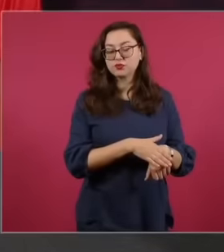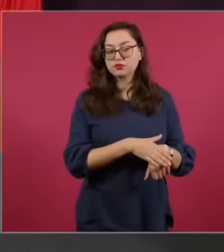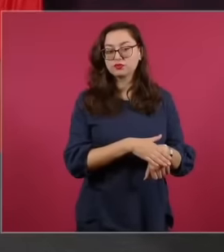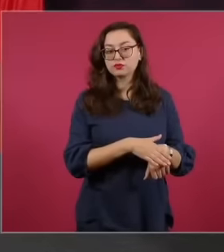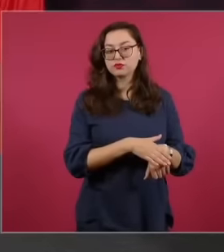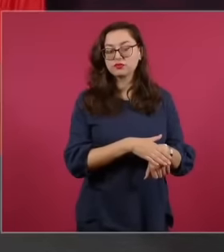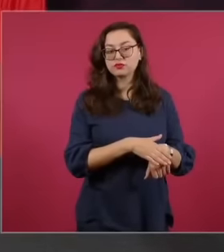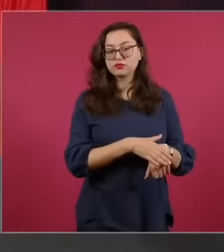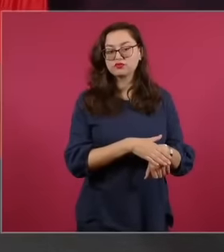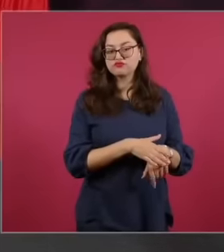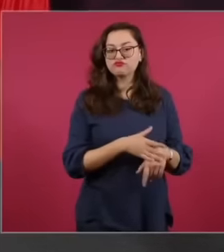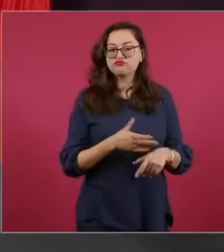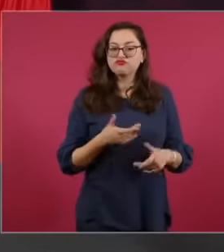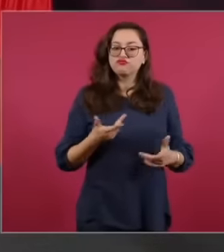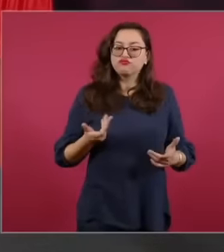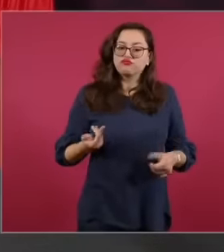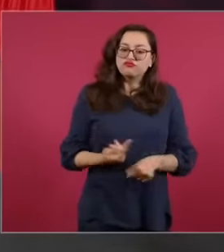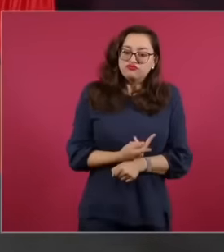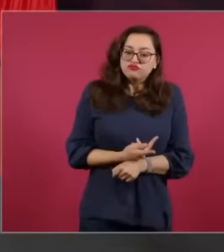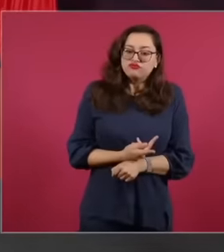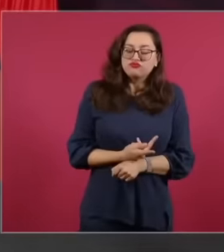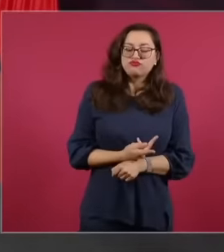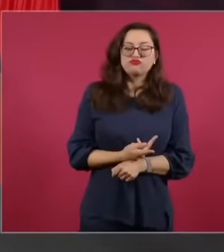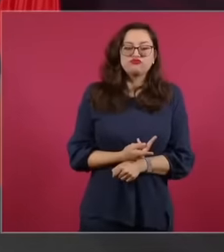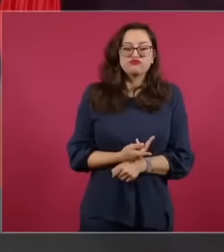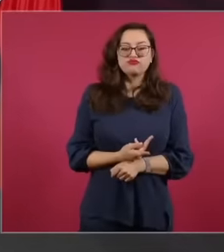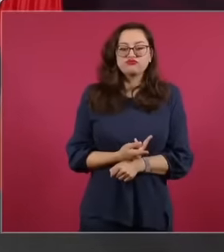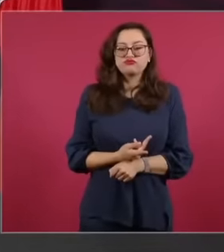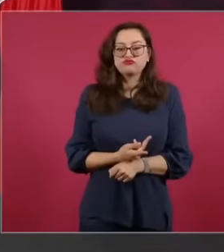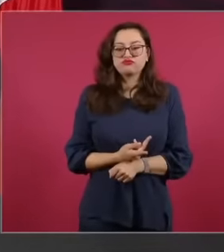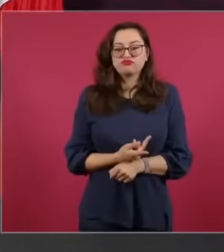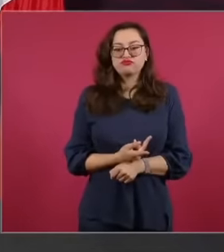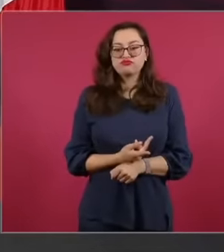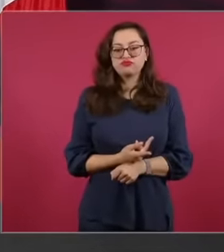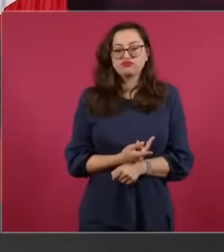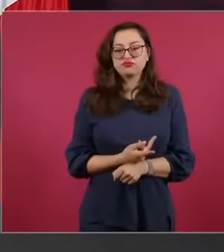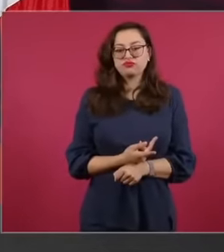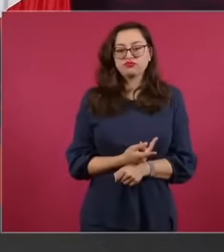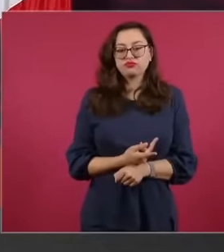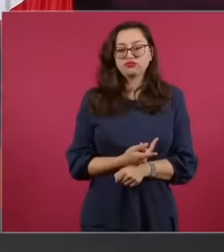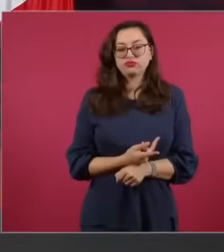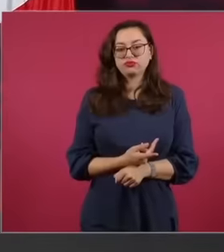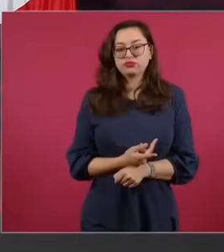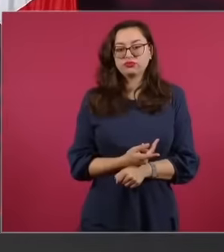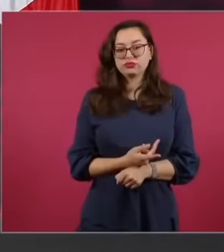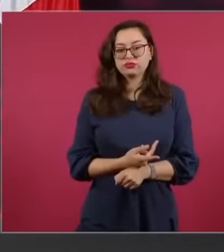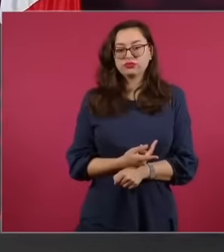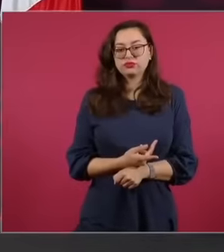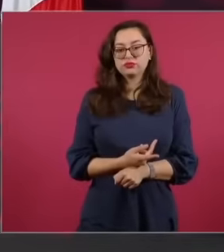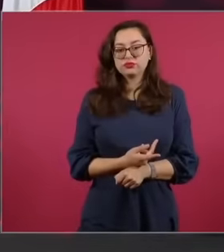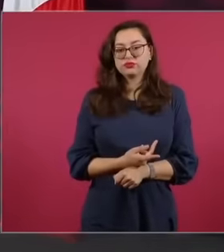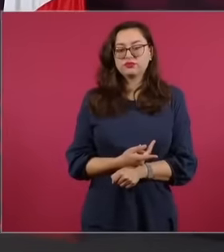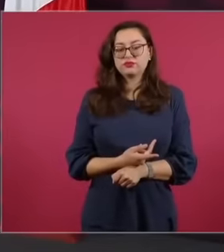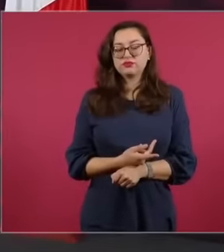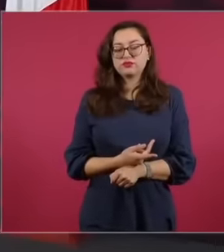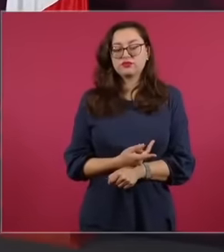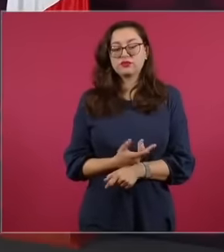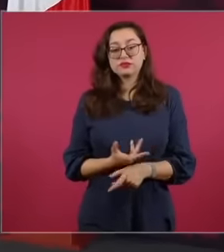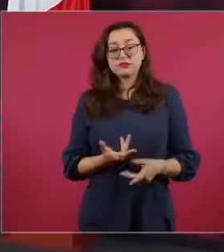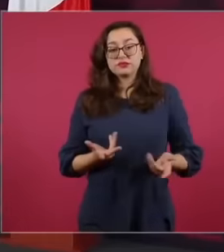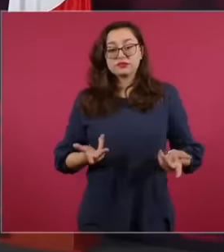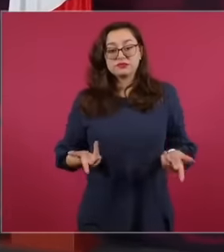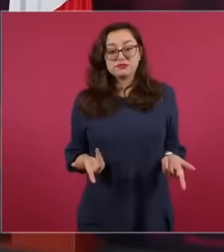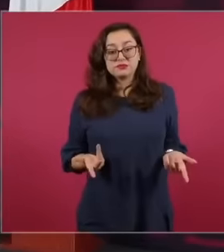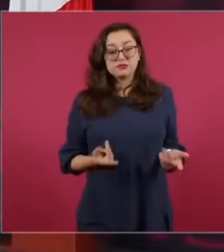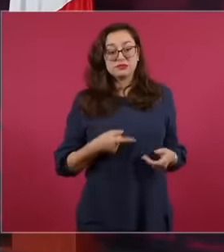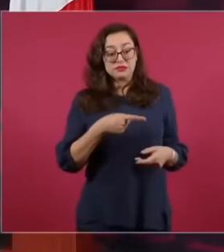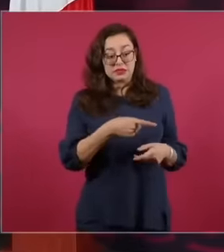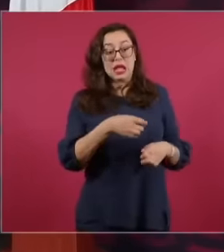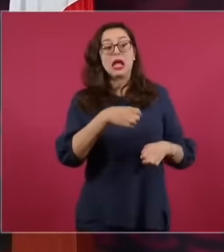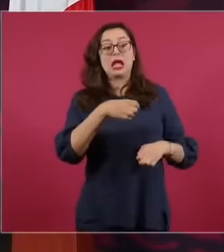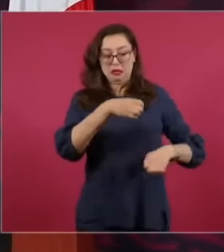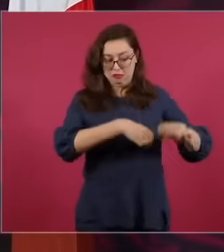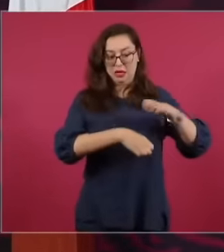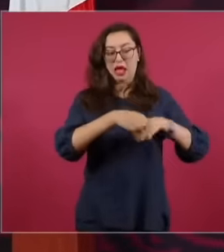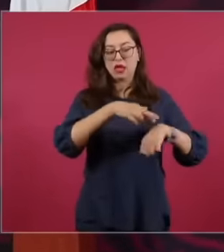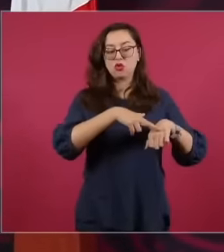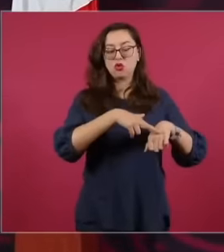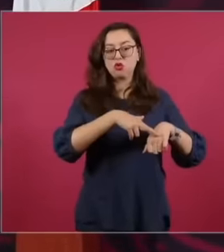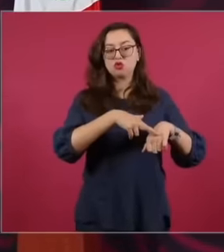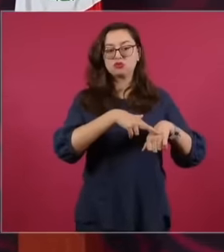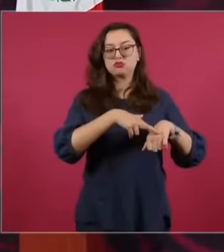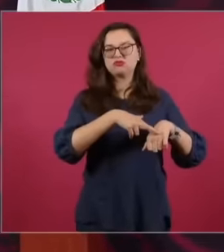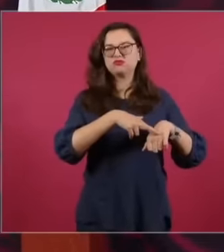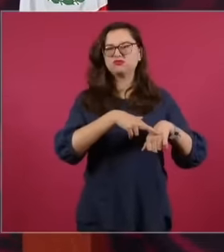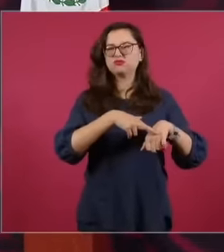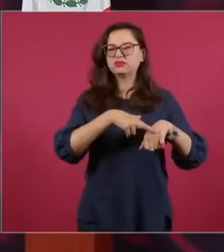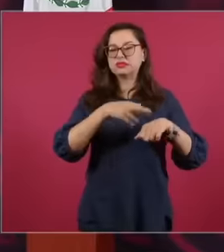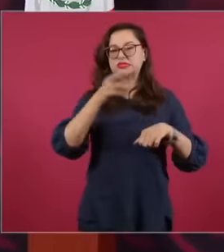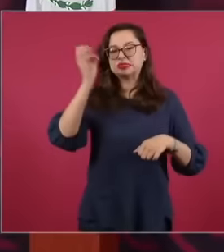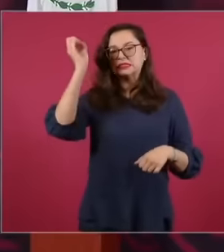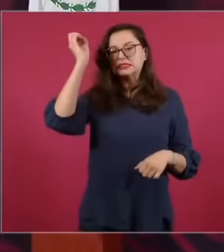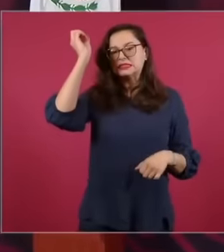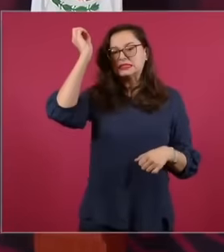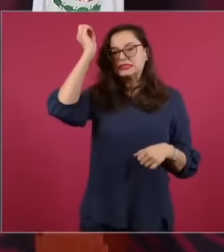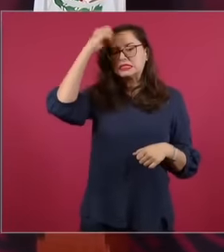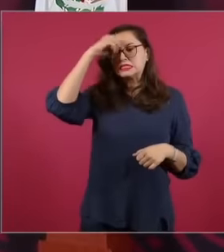because they decided, or so expressed their ambassador, to give their opinion